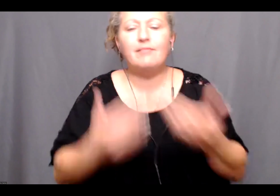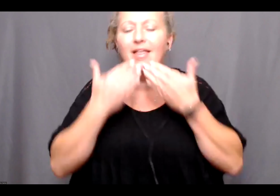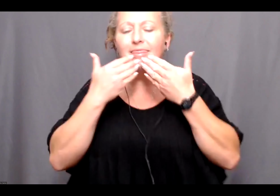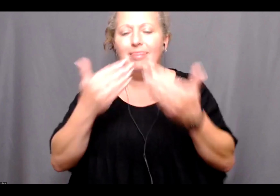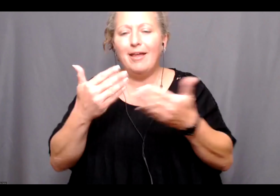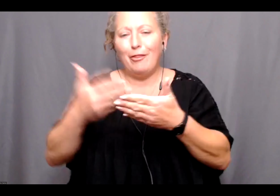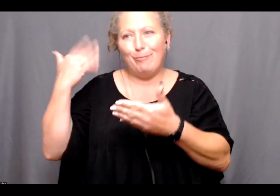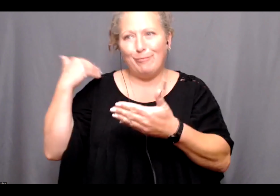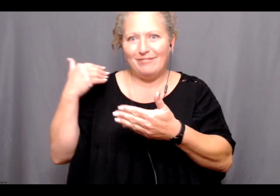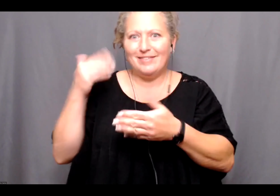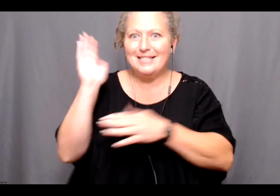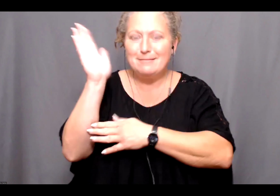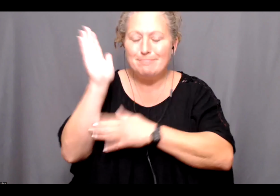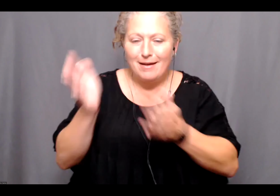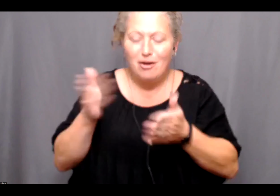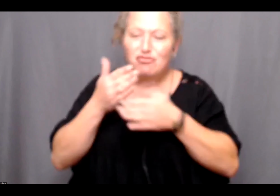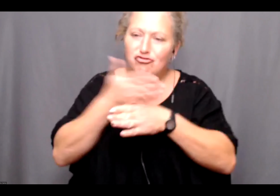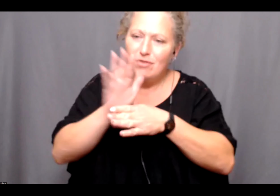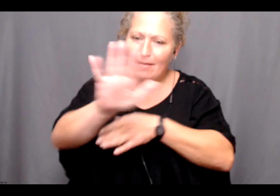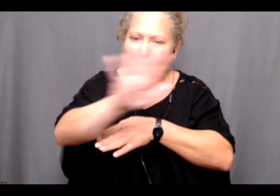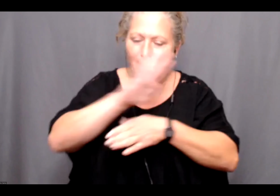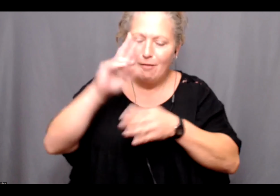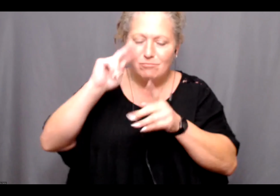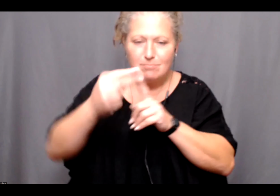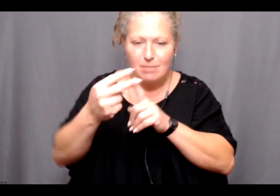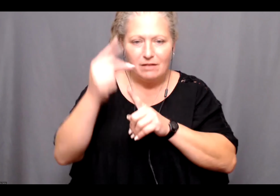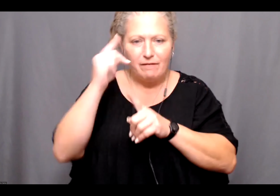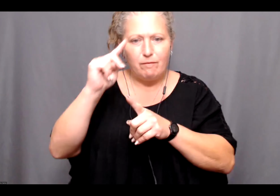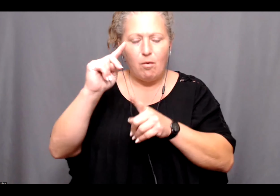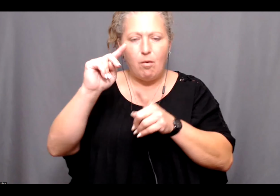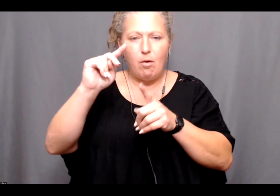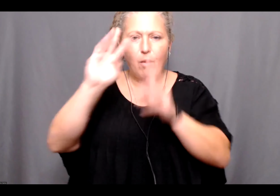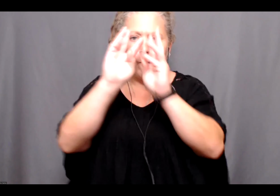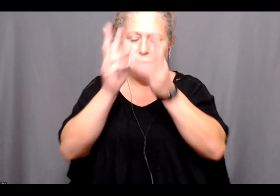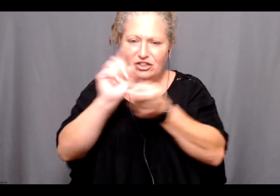speakers for sharing their perspectives on how climate change is affecting workers and their work.